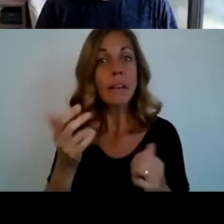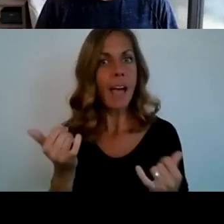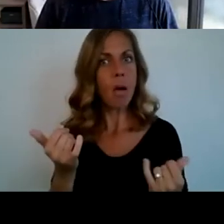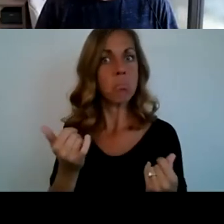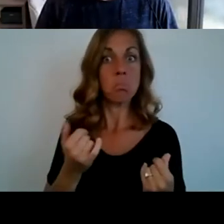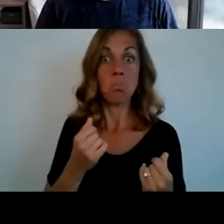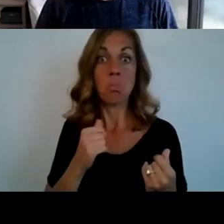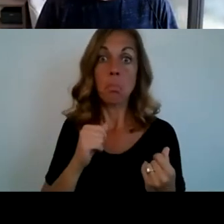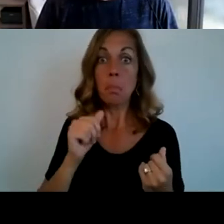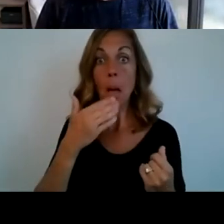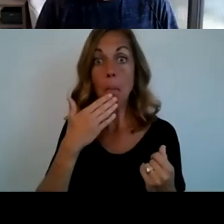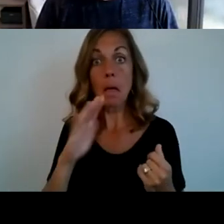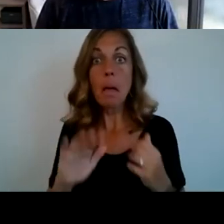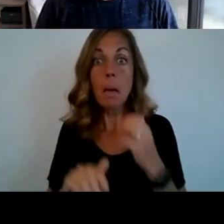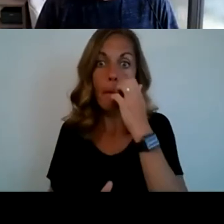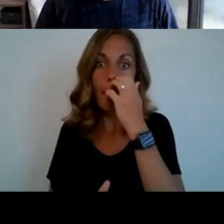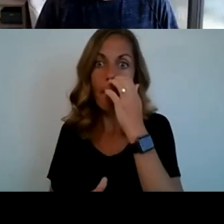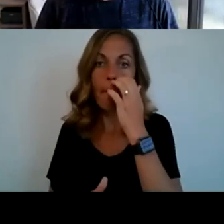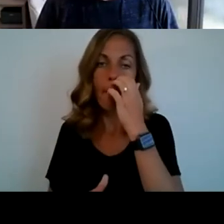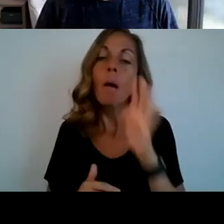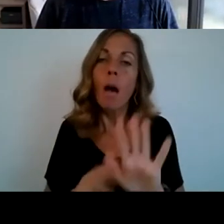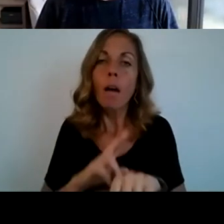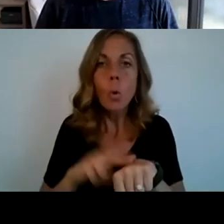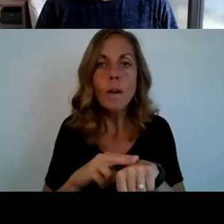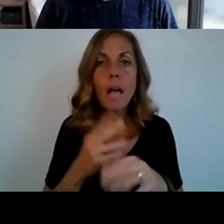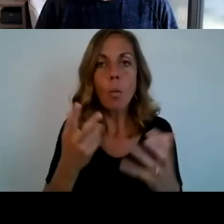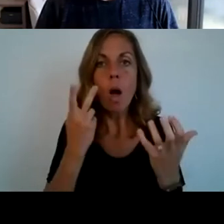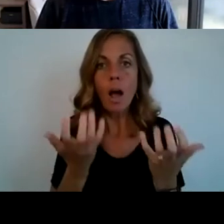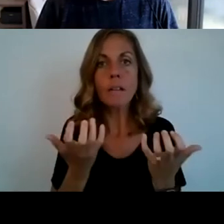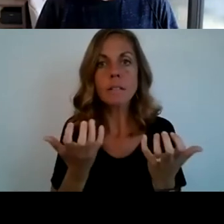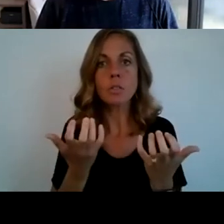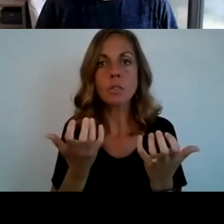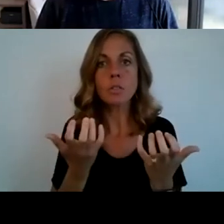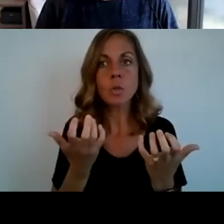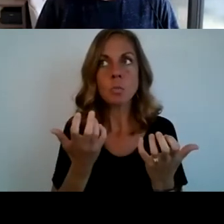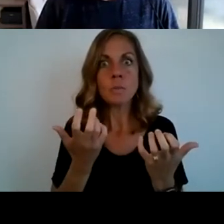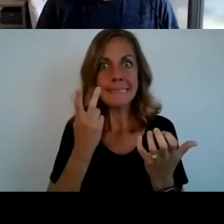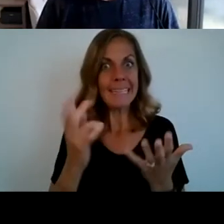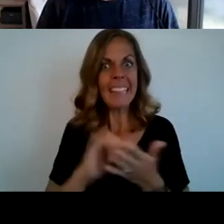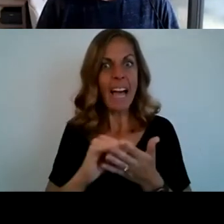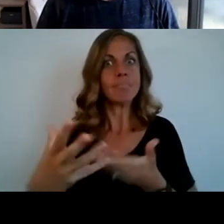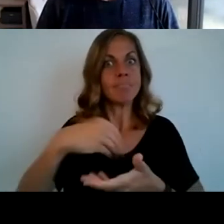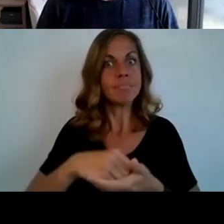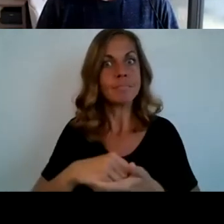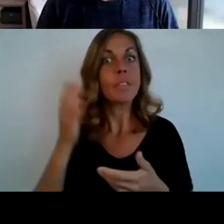I would like to see that definitely factor into the future of work going forward. I think